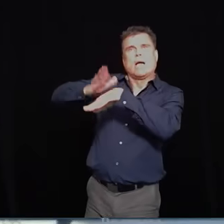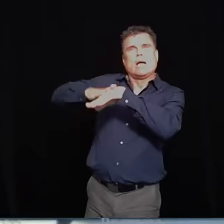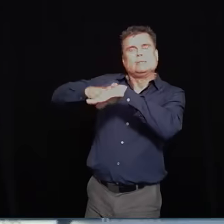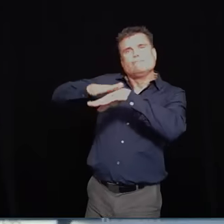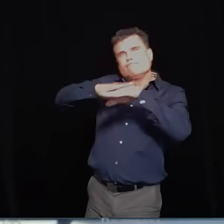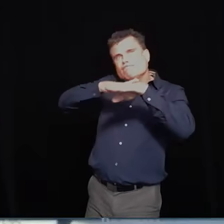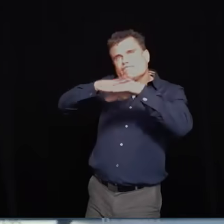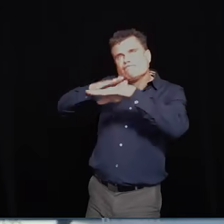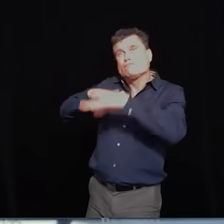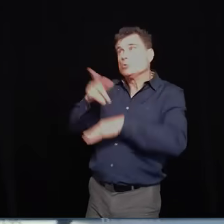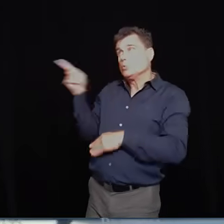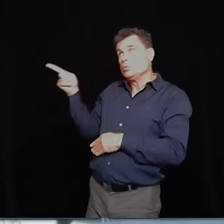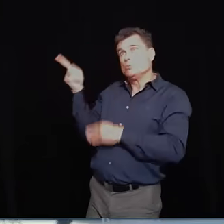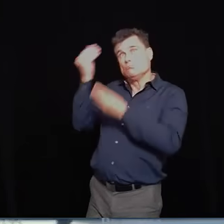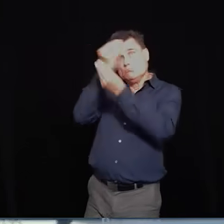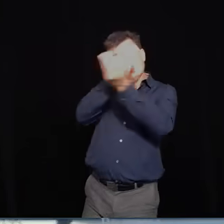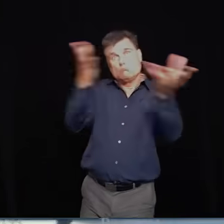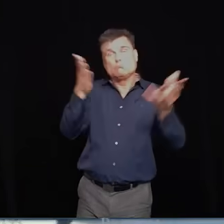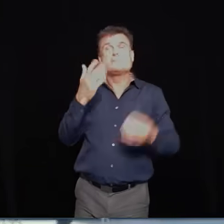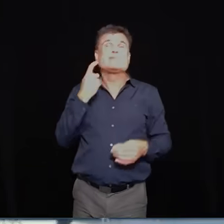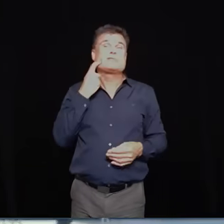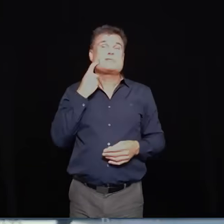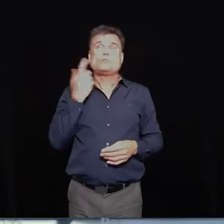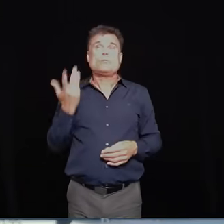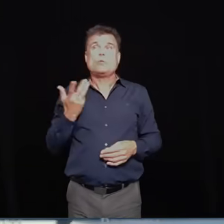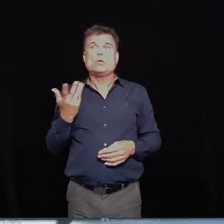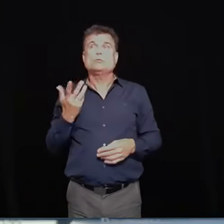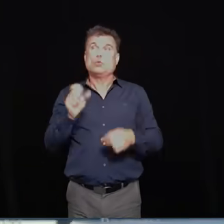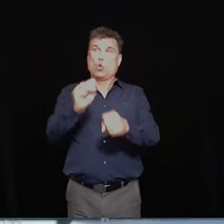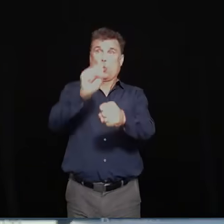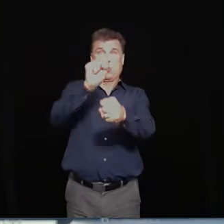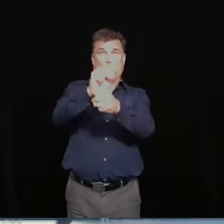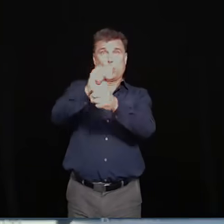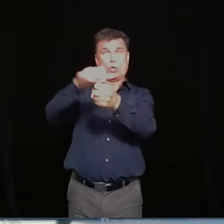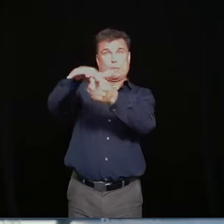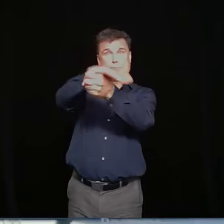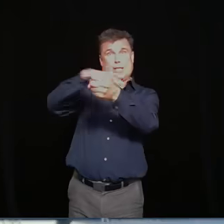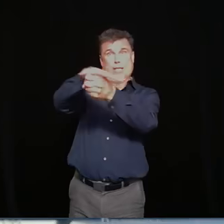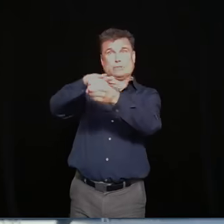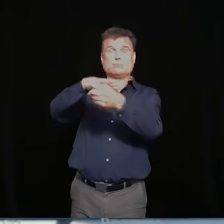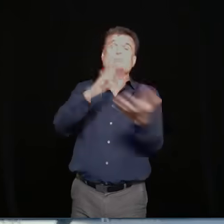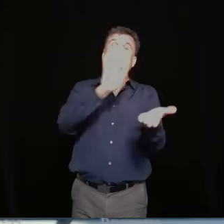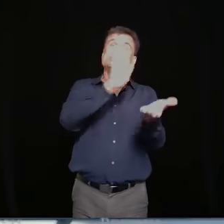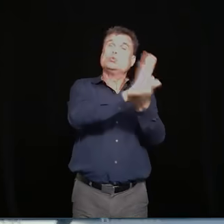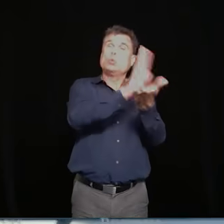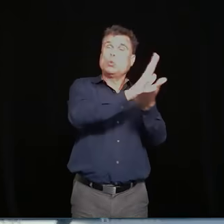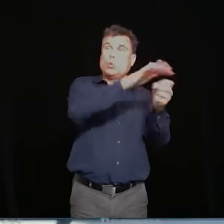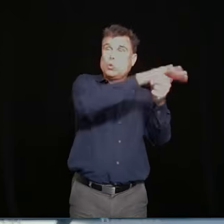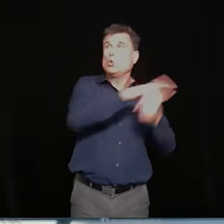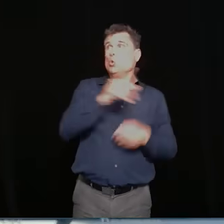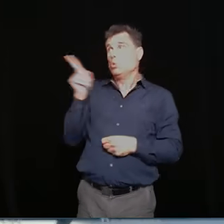Why we must use our skills to stop the spread to save lives and for the ones that we